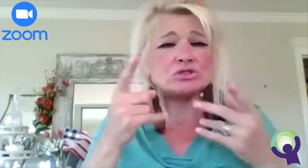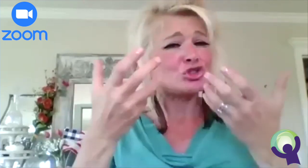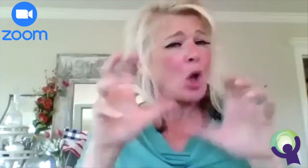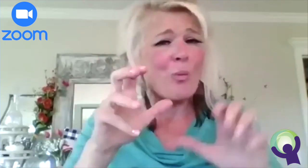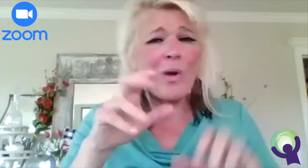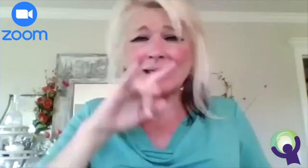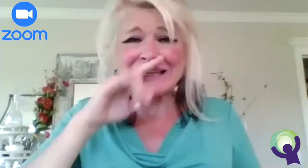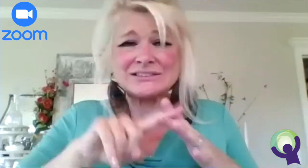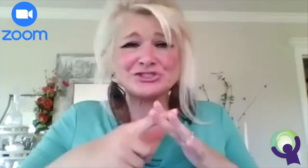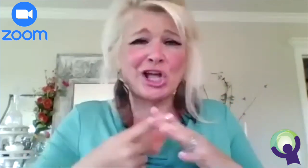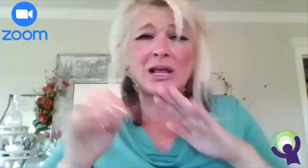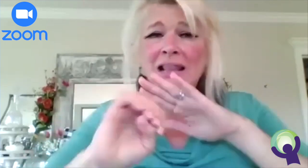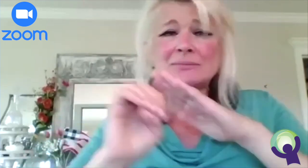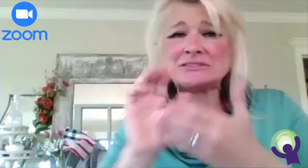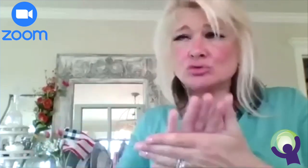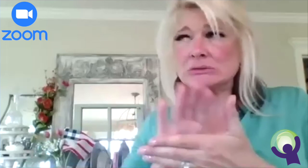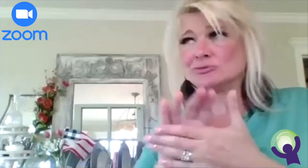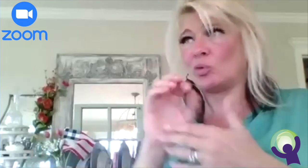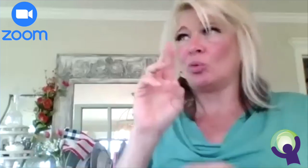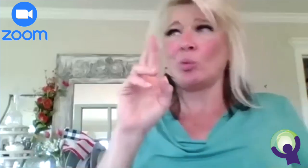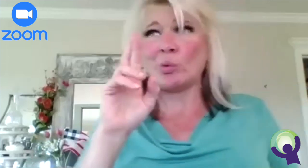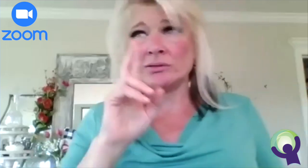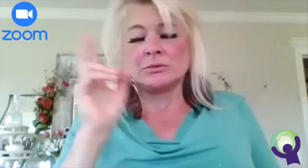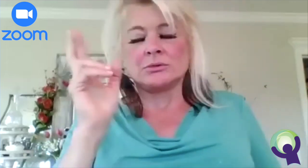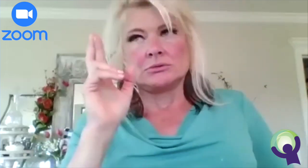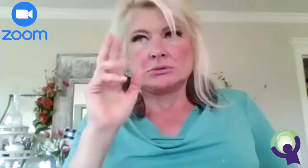keep saying it. Unfortunately you don't want that kid to start elementary school